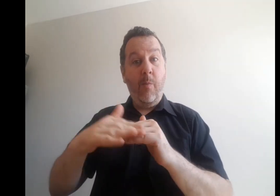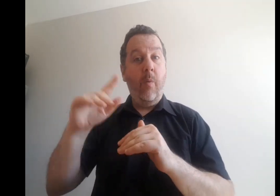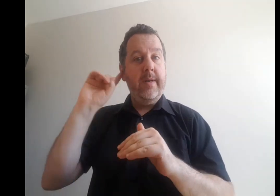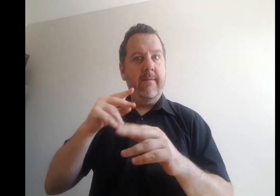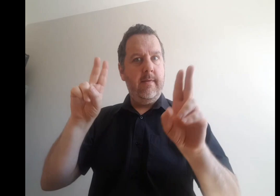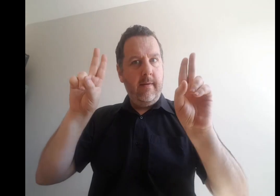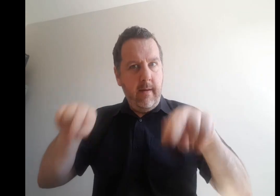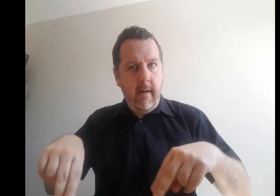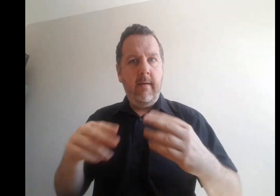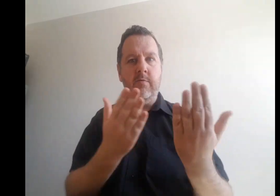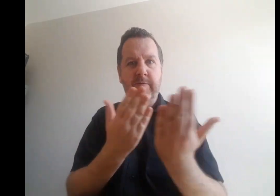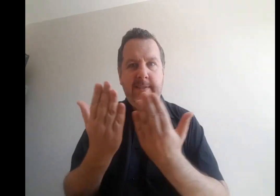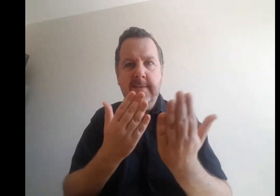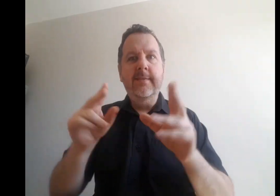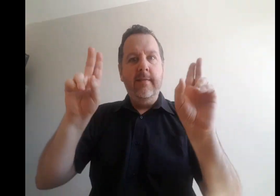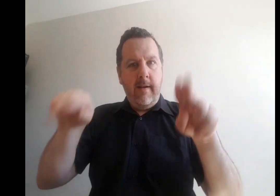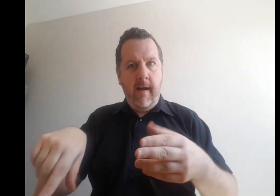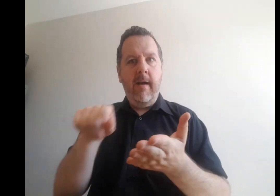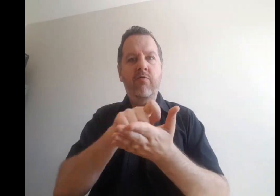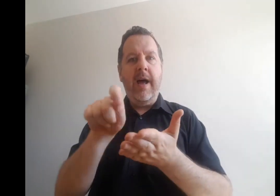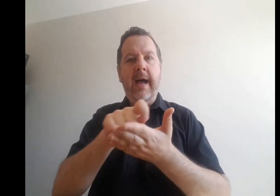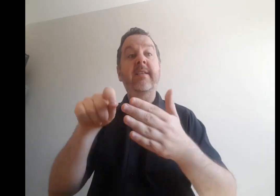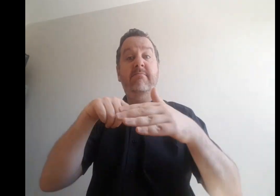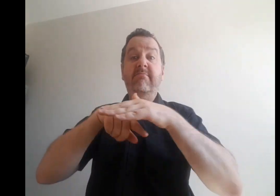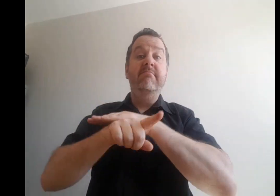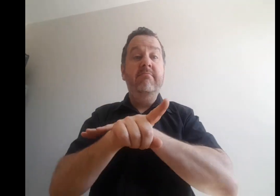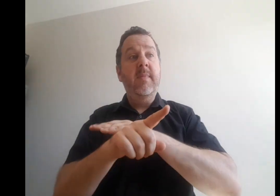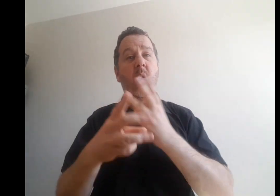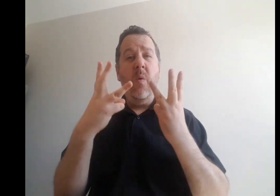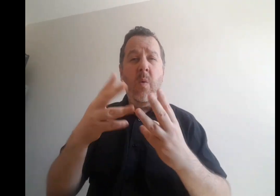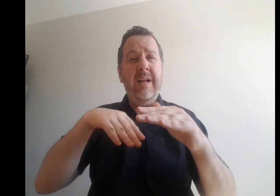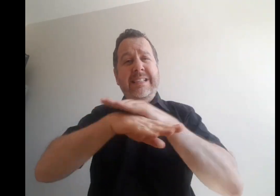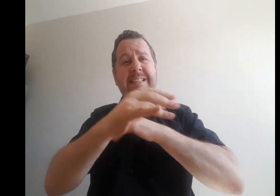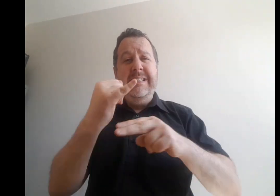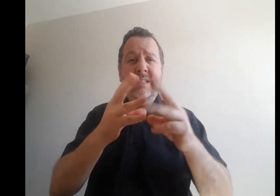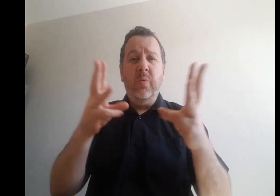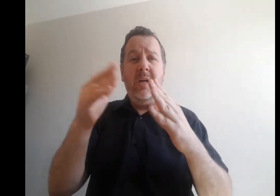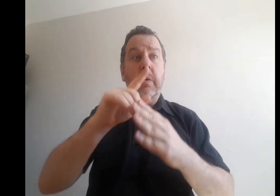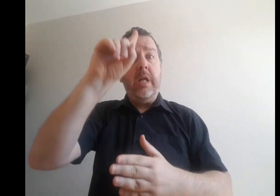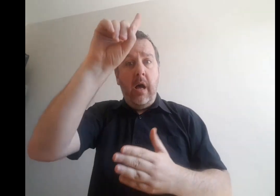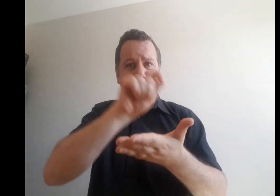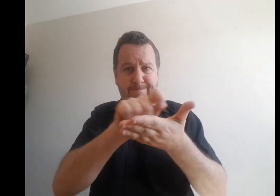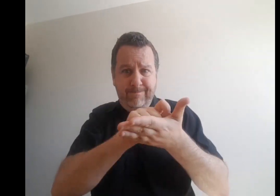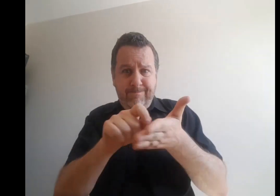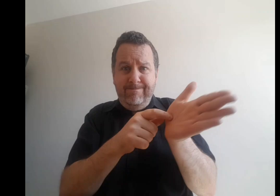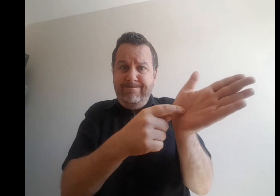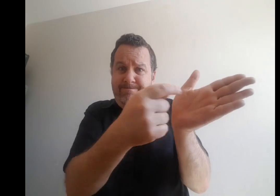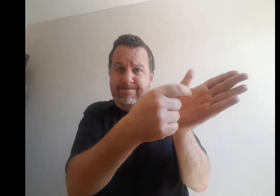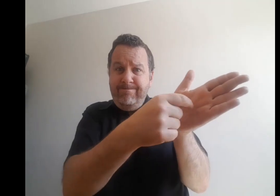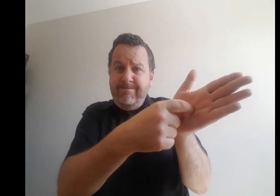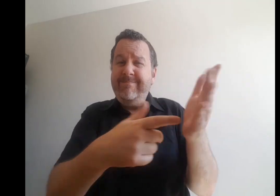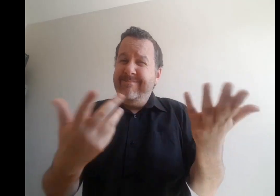who are literate, who are able to write and explain their reasons for being there.